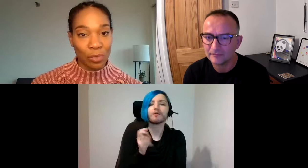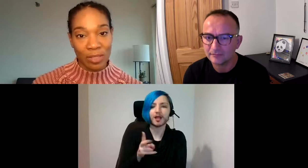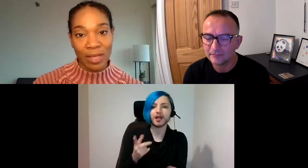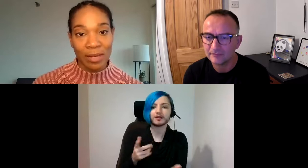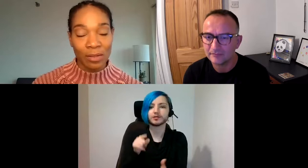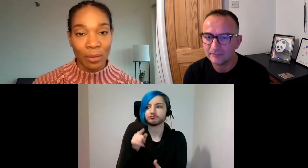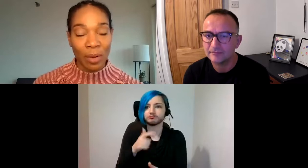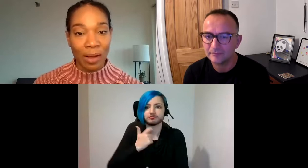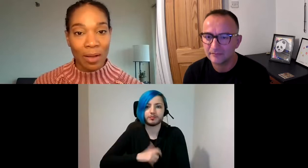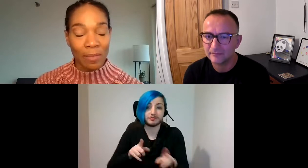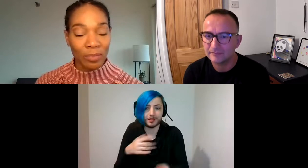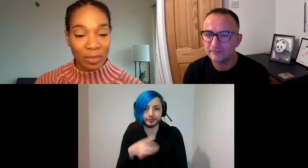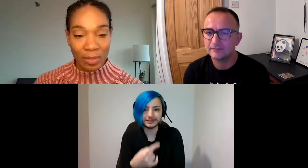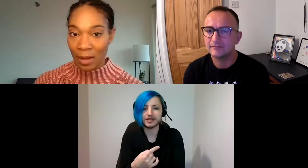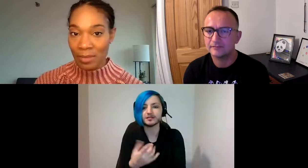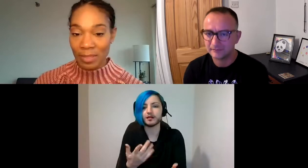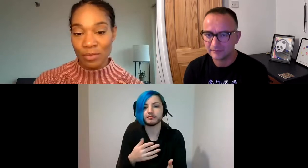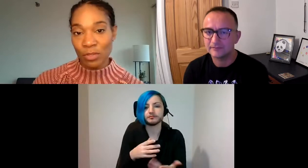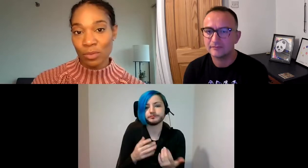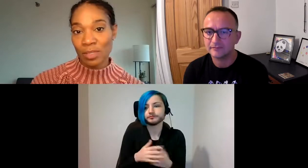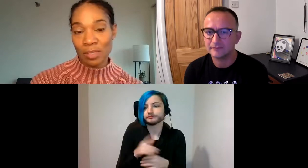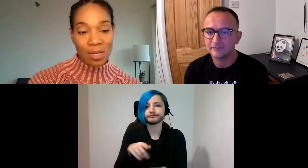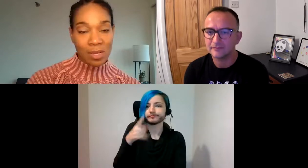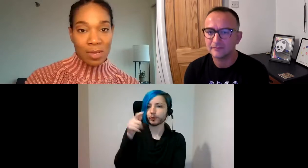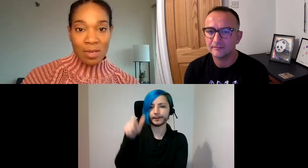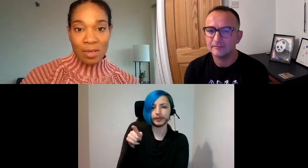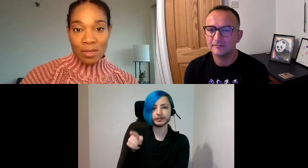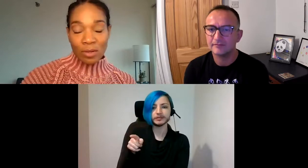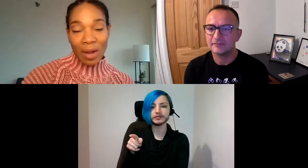is_the sign for that verses this individual, actually